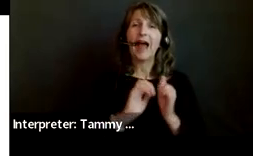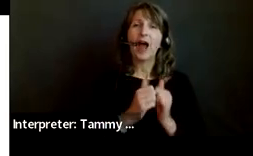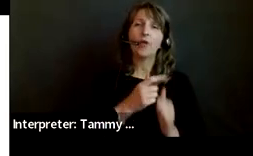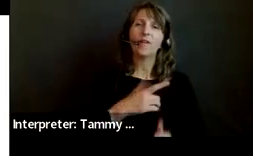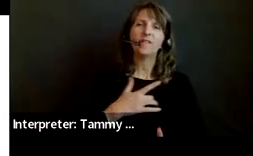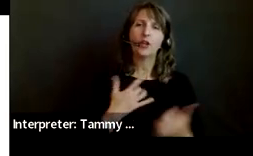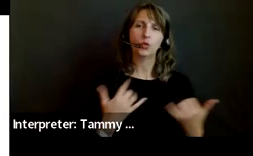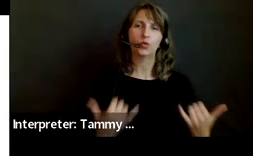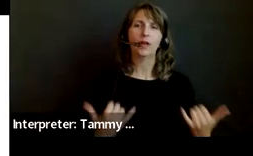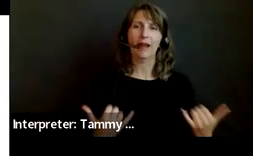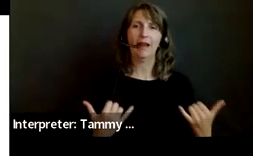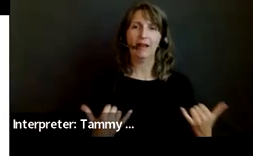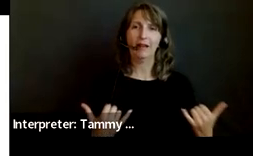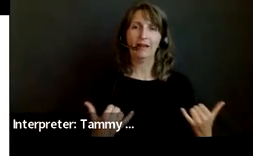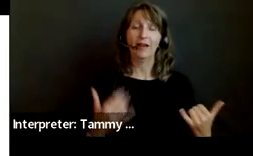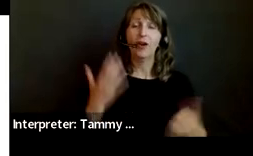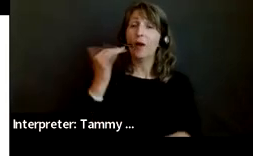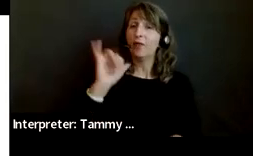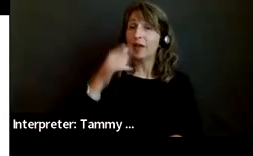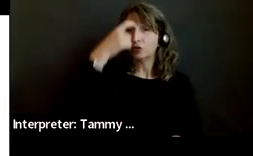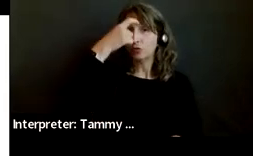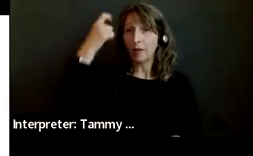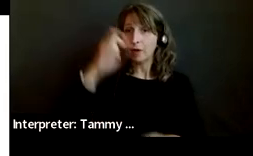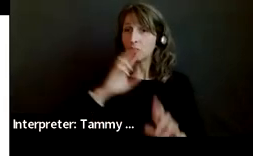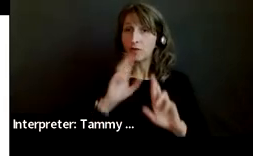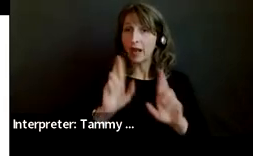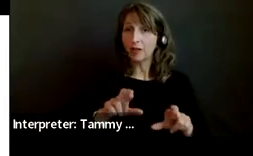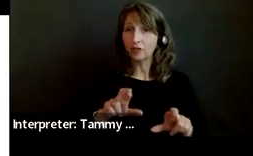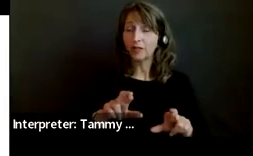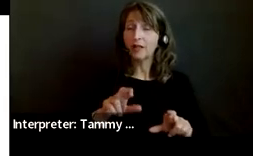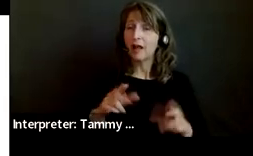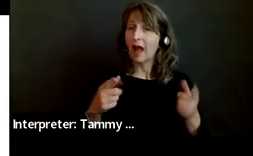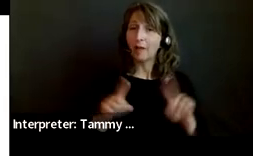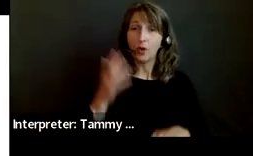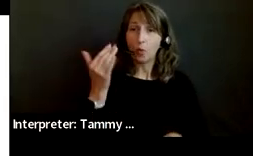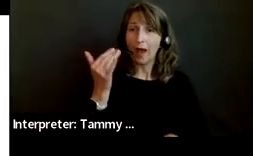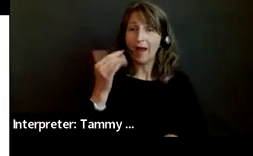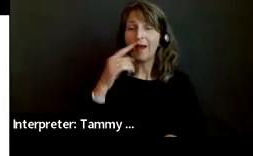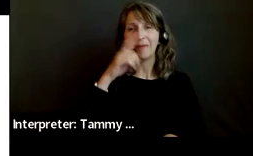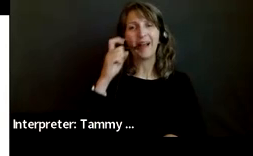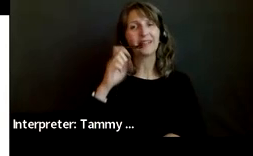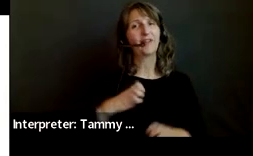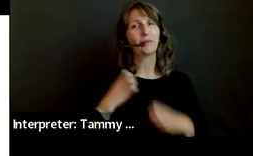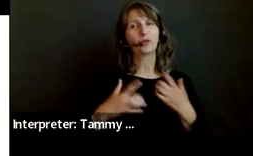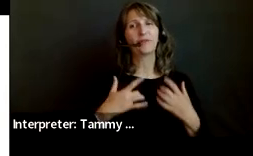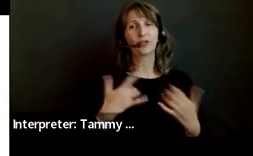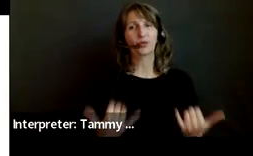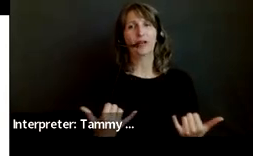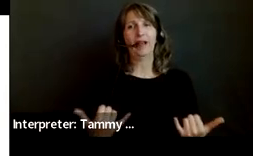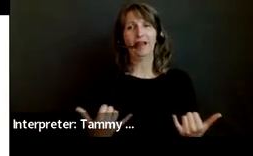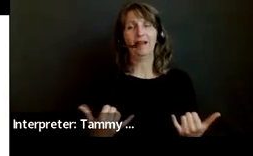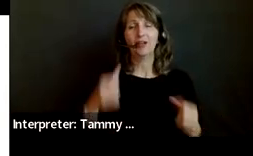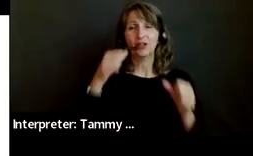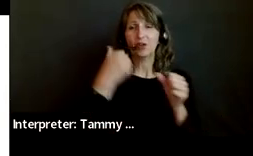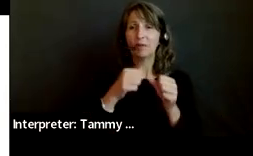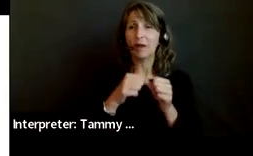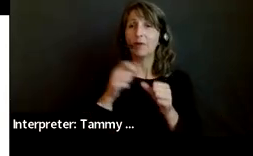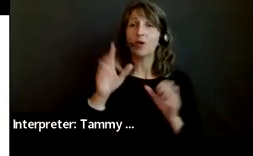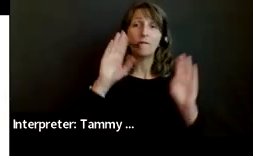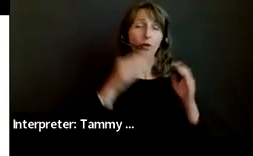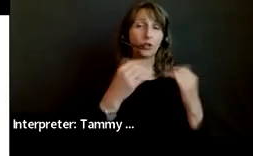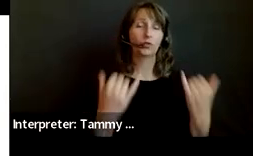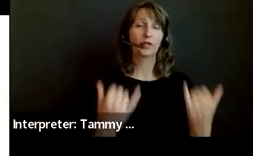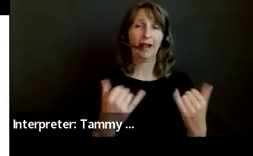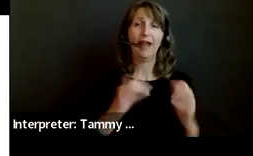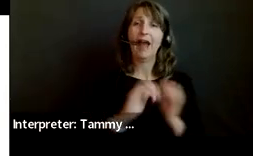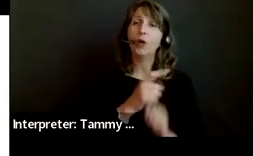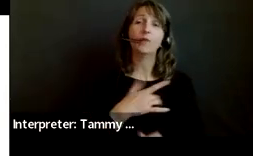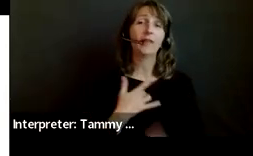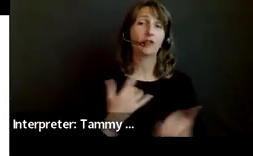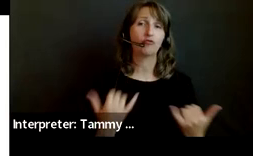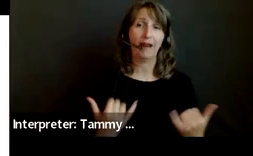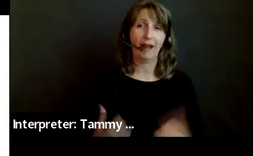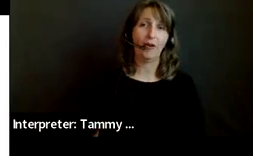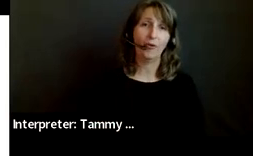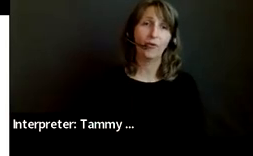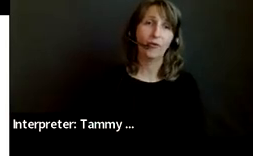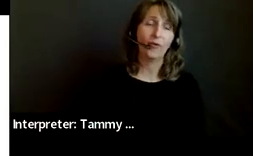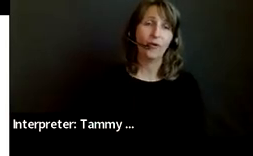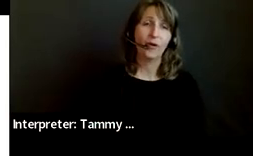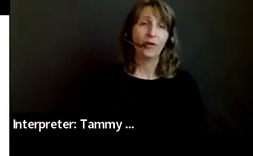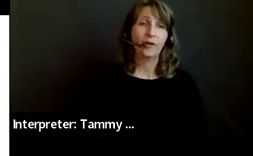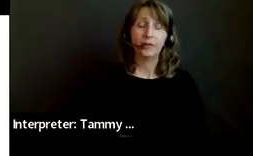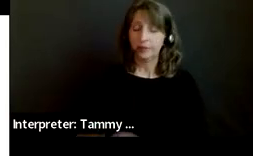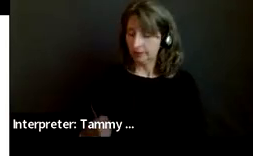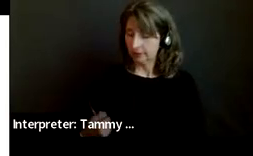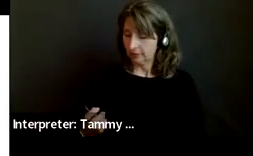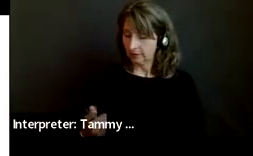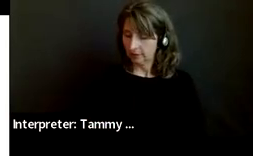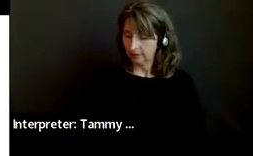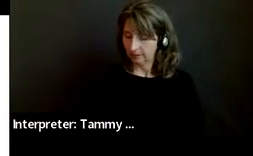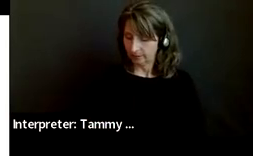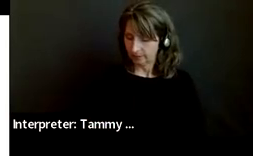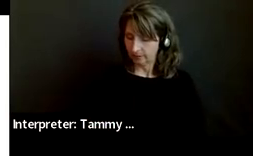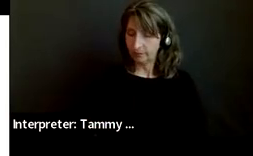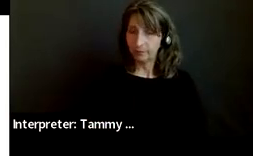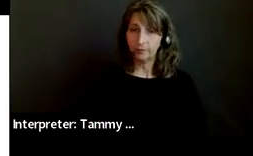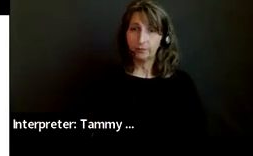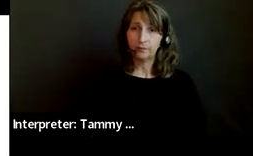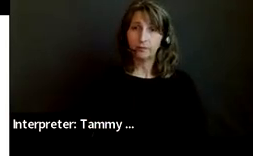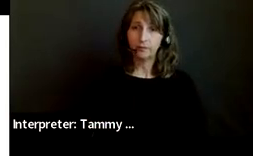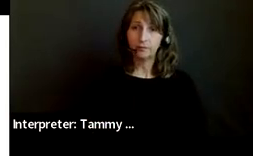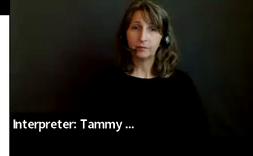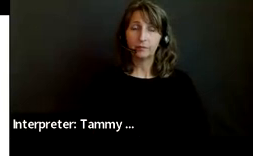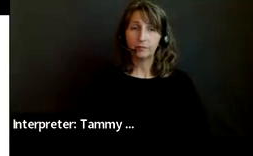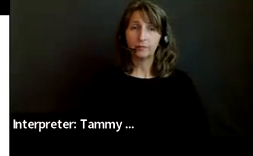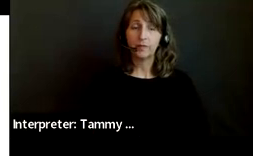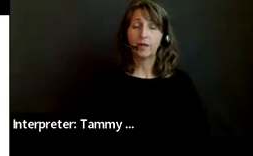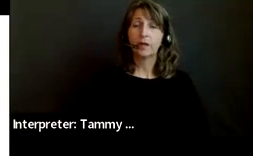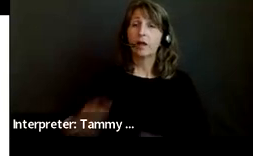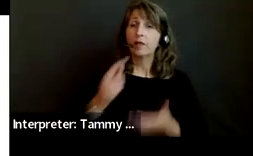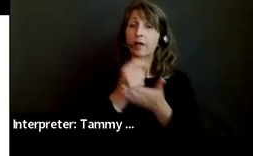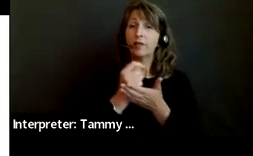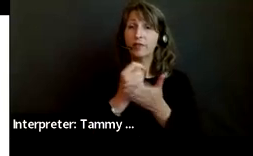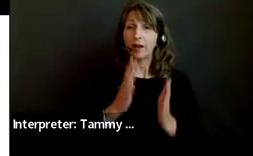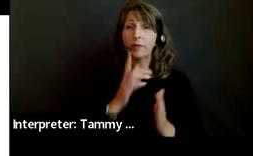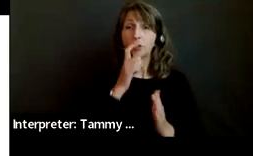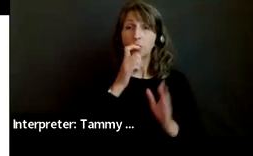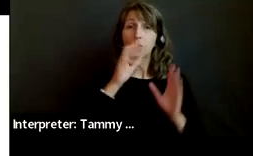So just keep that in mind. Your focus is on today. How is someone feeling today? The therapist who specializes in trauma will work with your client or whomever it is that you're supporting to address the past.